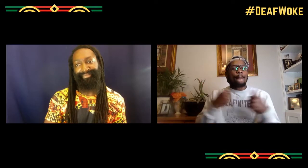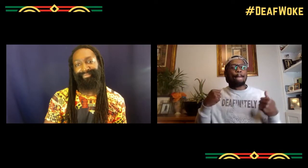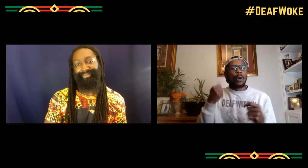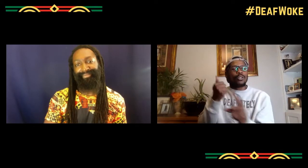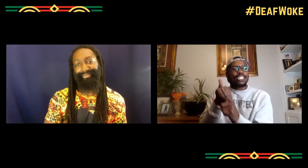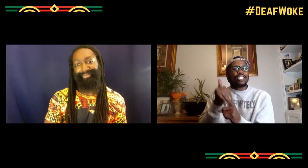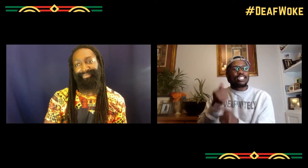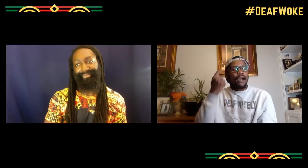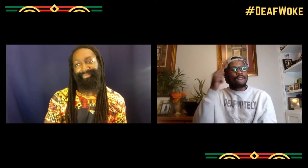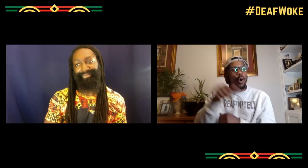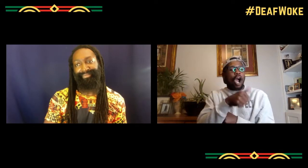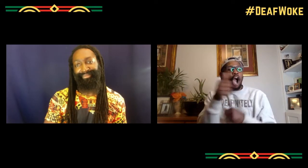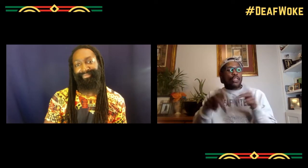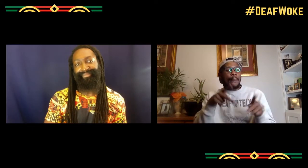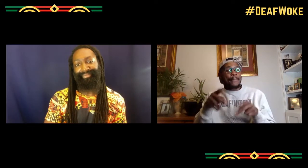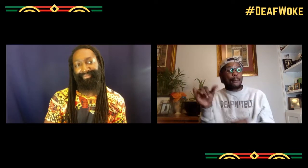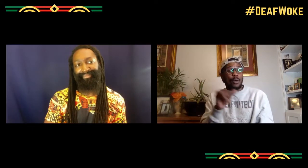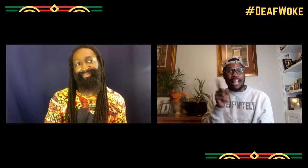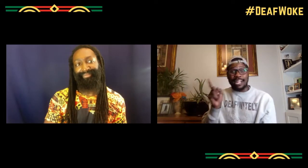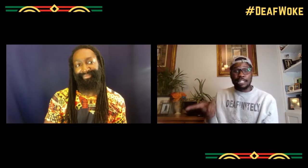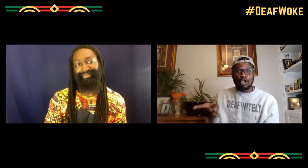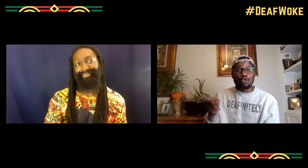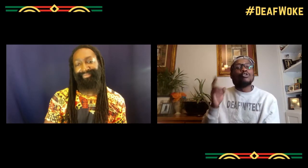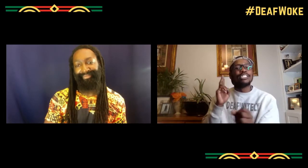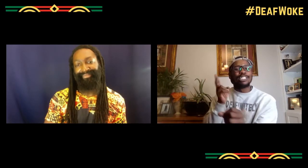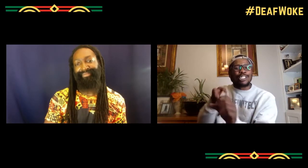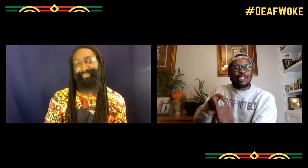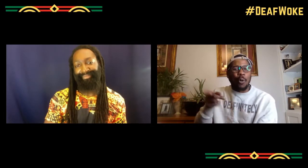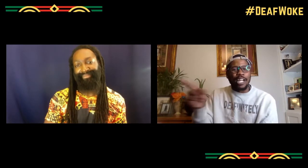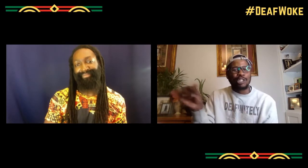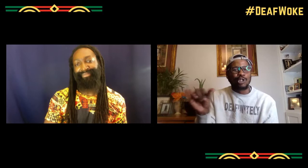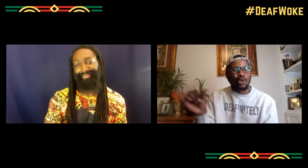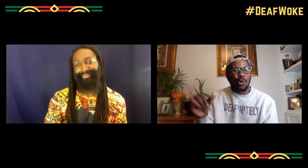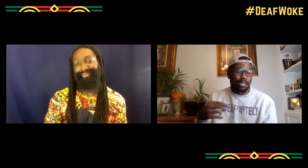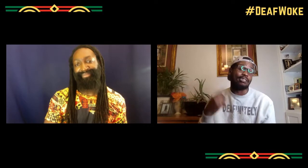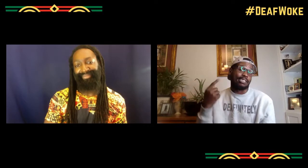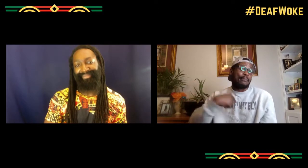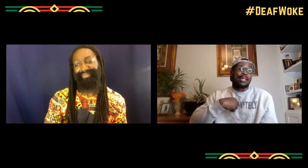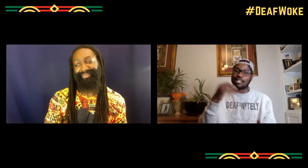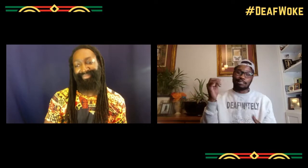It's about giving your truth. And so that's given other people